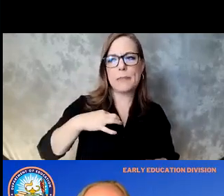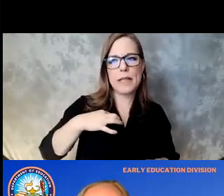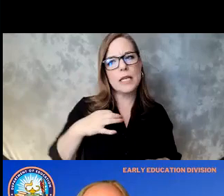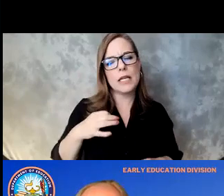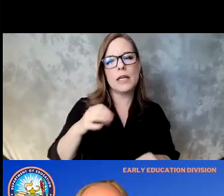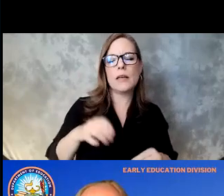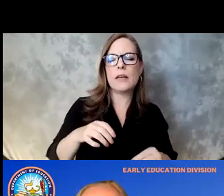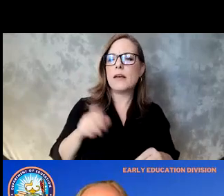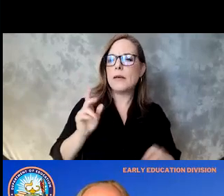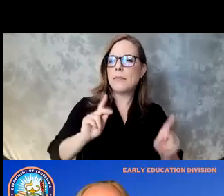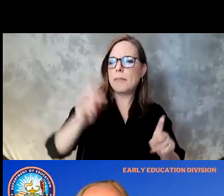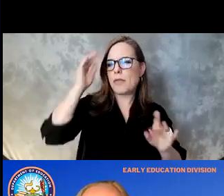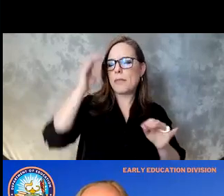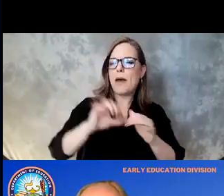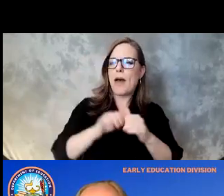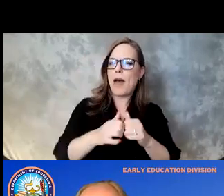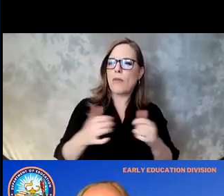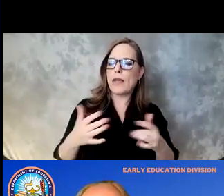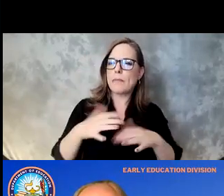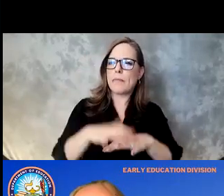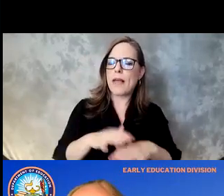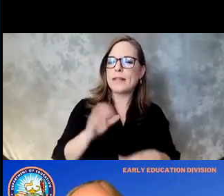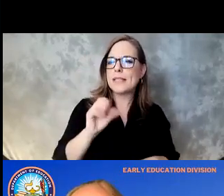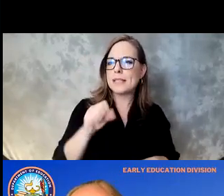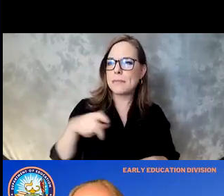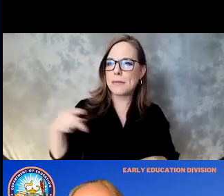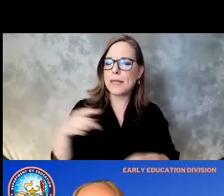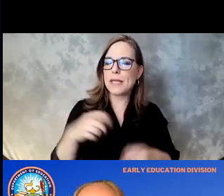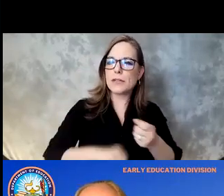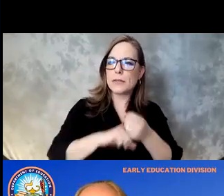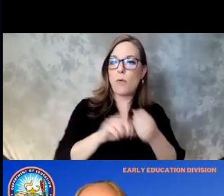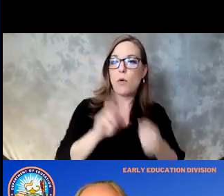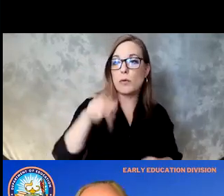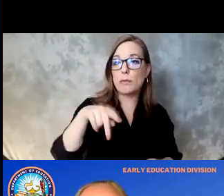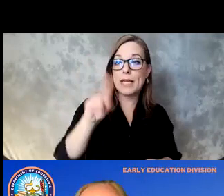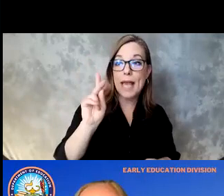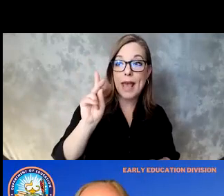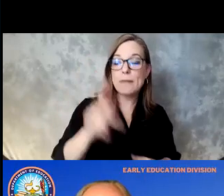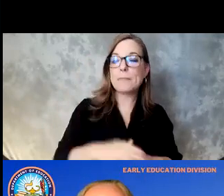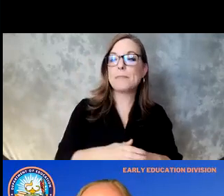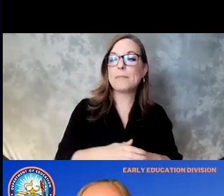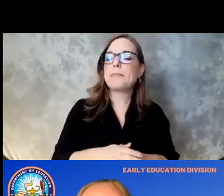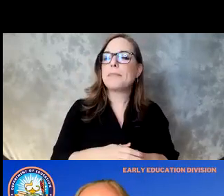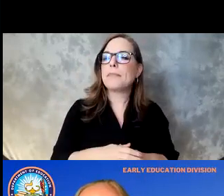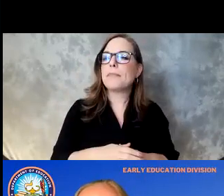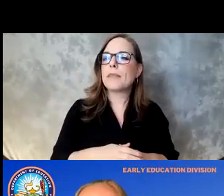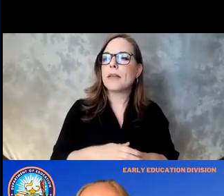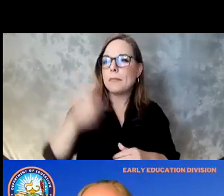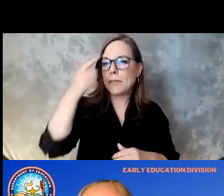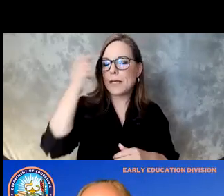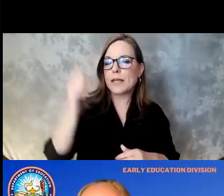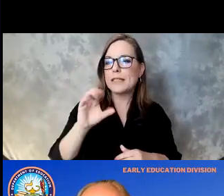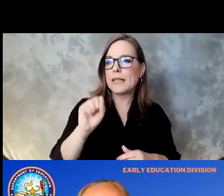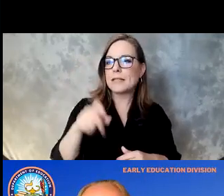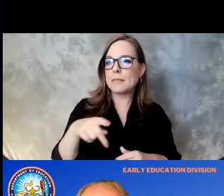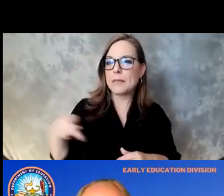can be blending CSPP to support UPK. Especially since CSPP has some income requirements that